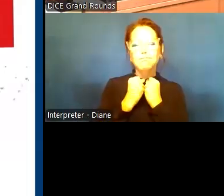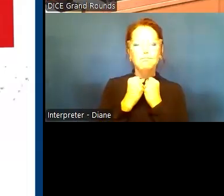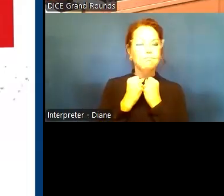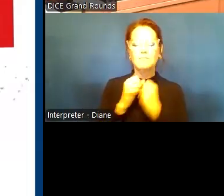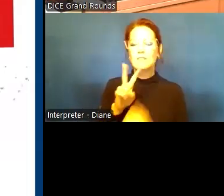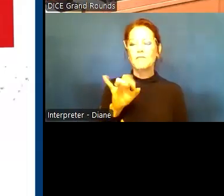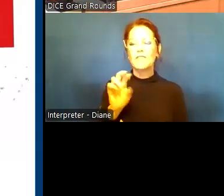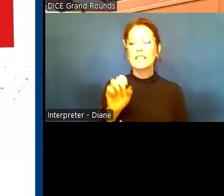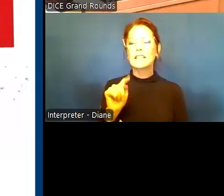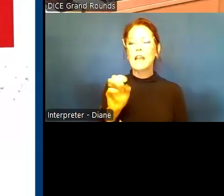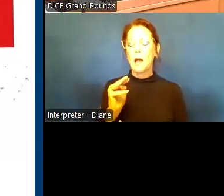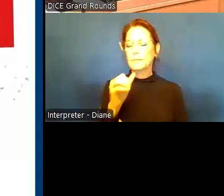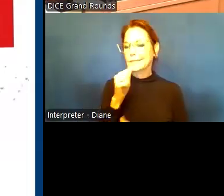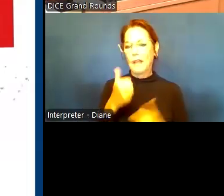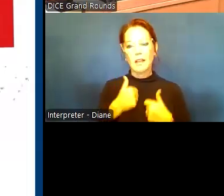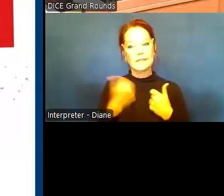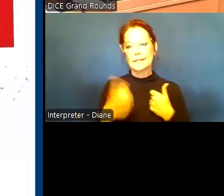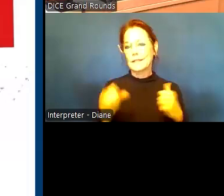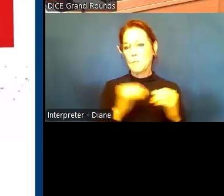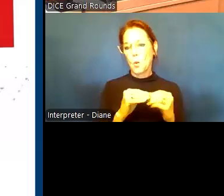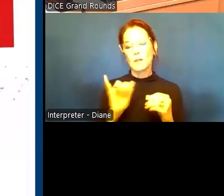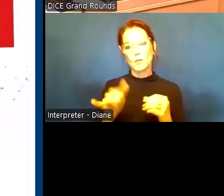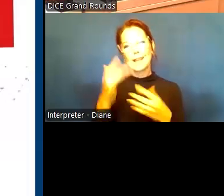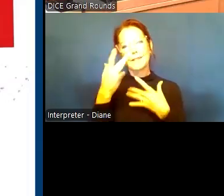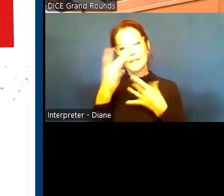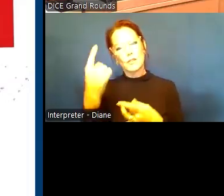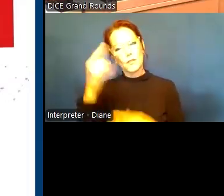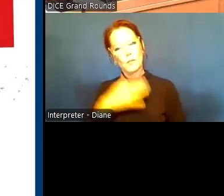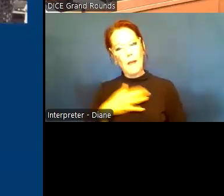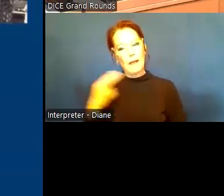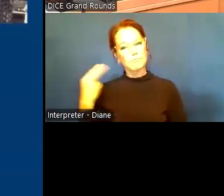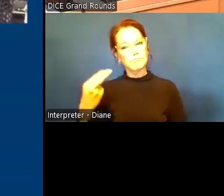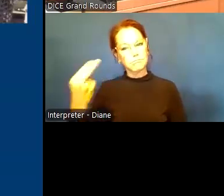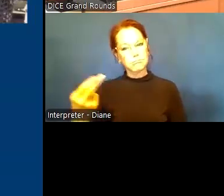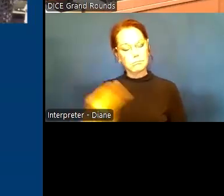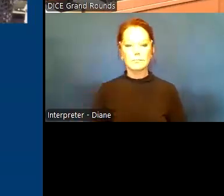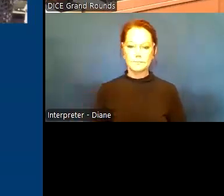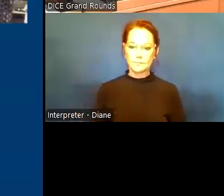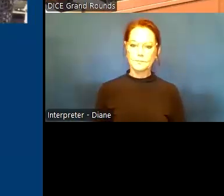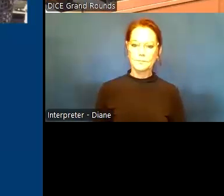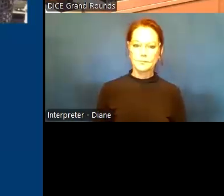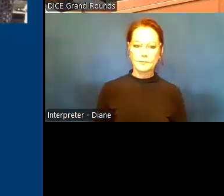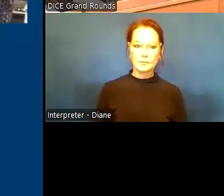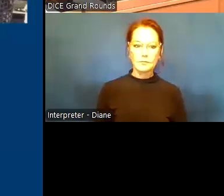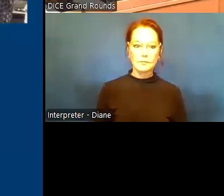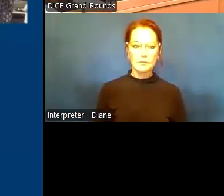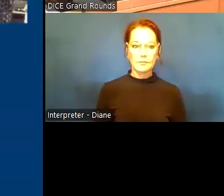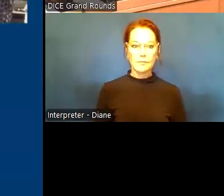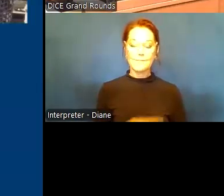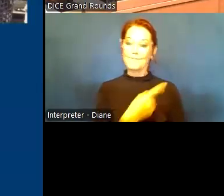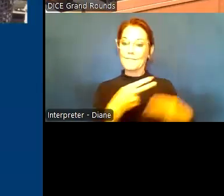piece of kind of exploring my cultural heritage um so um on this slide here in the corner I have